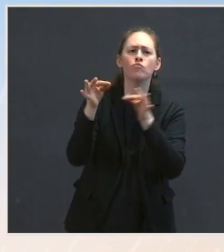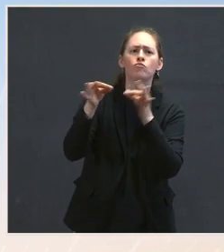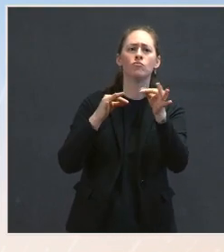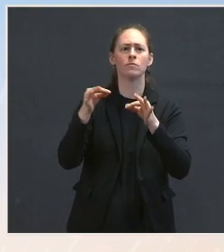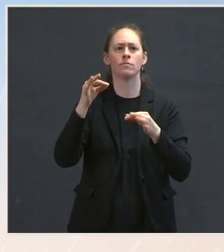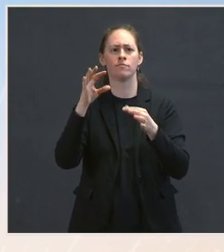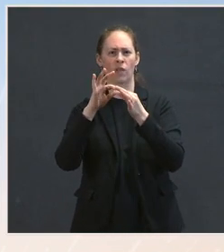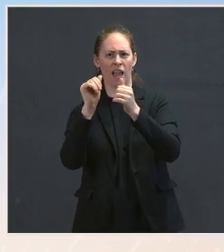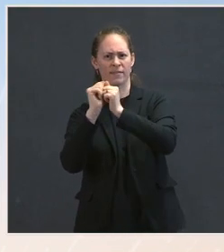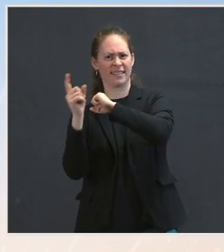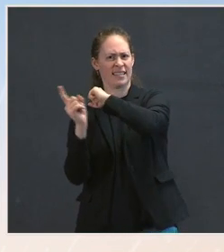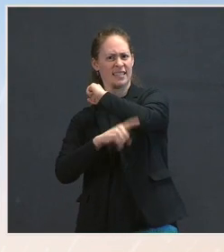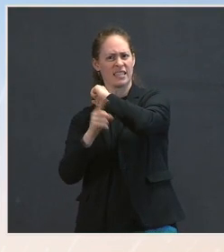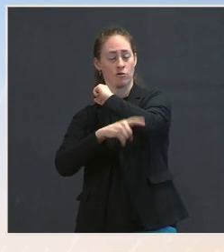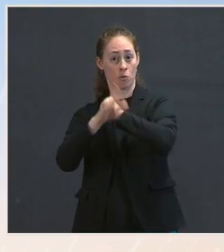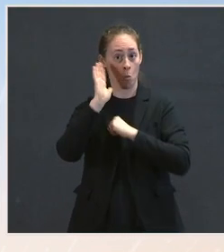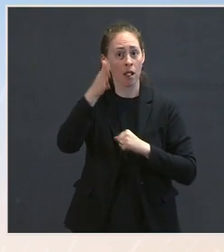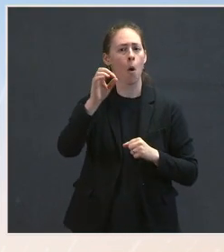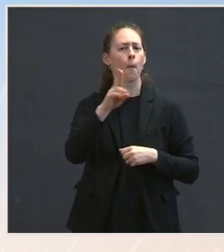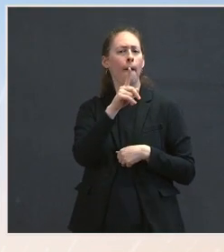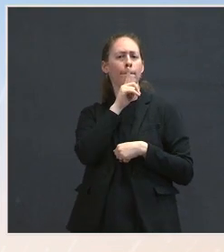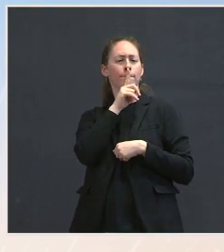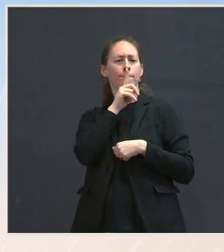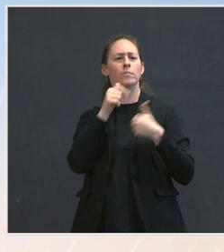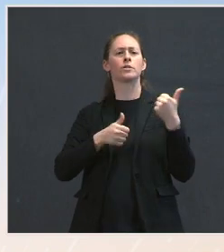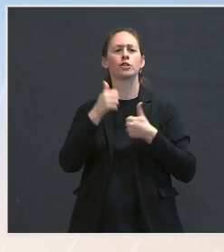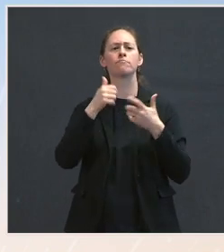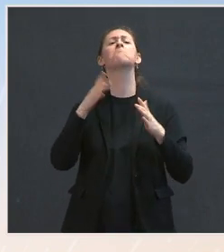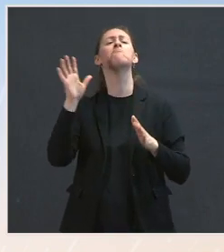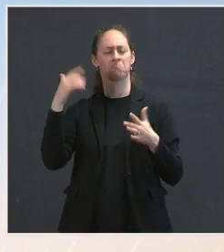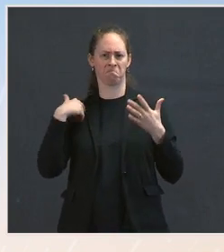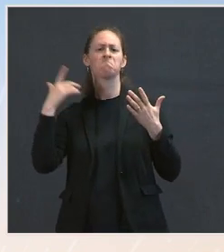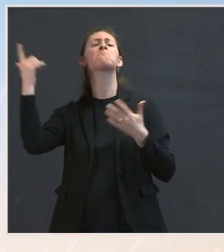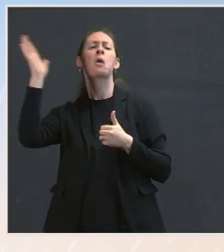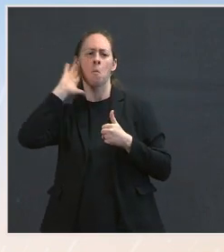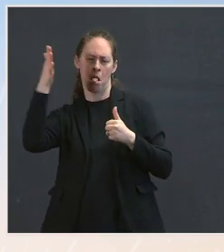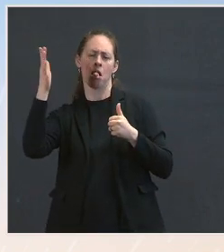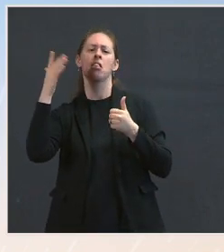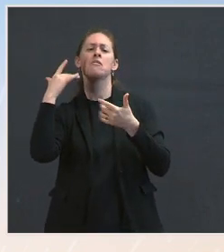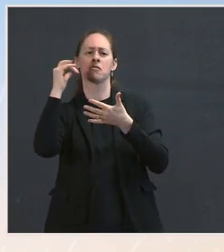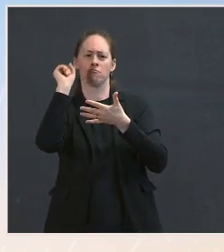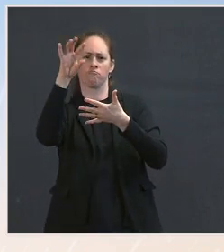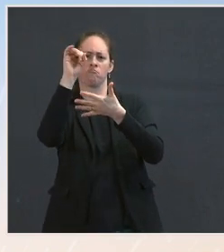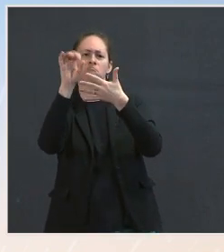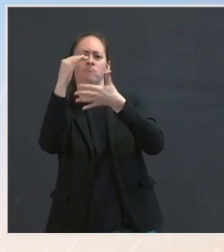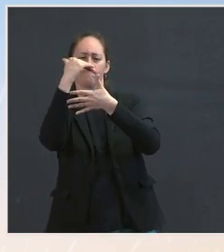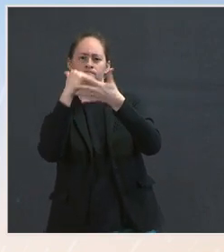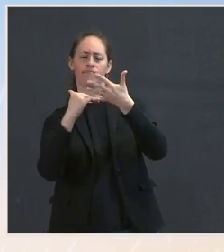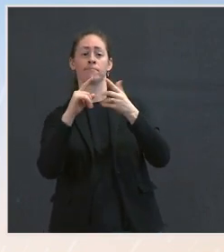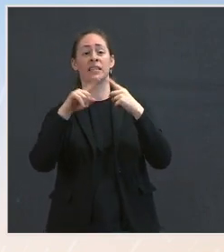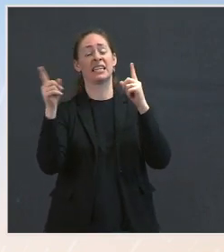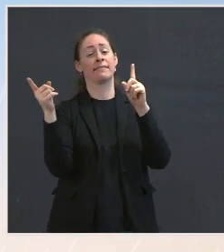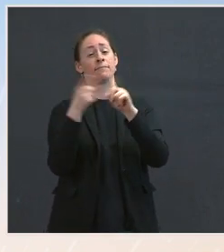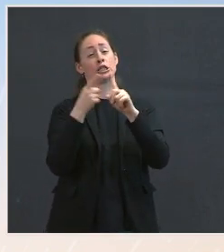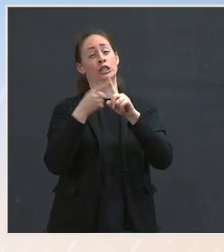Ms. Psaki: I think there are a range of actions that are on the table, but the first step is -- the next step, I should say, is for the President to speak with the King.